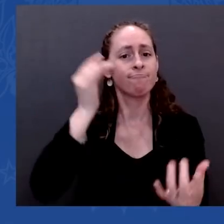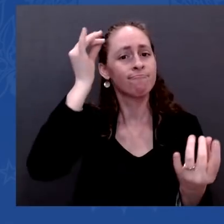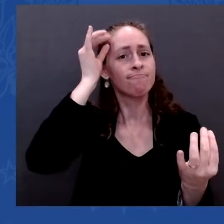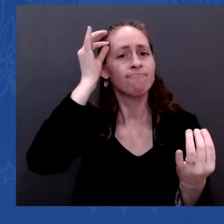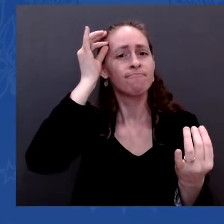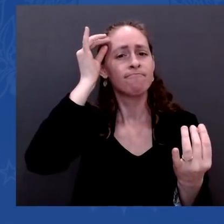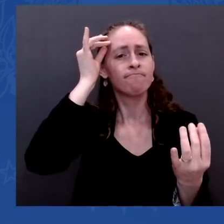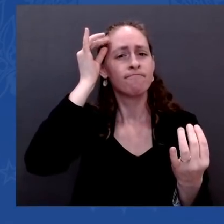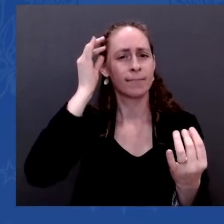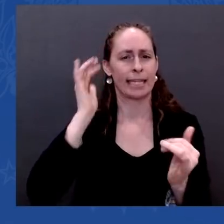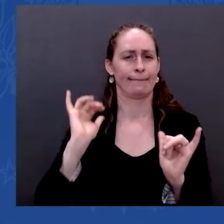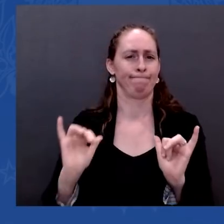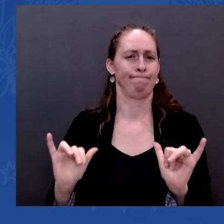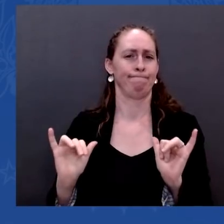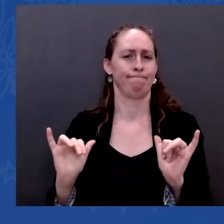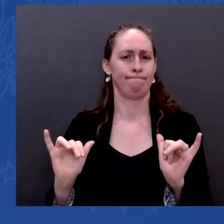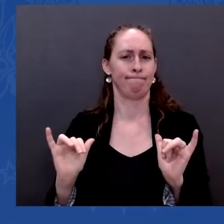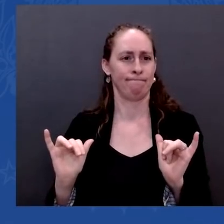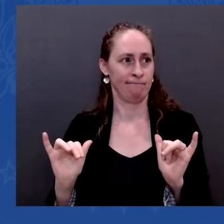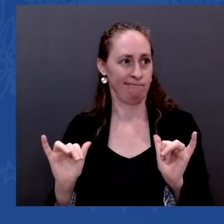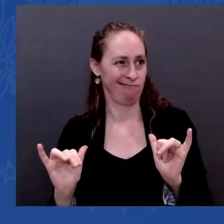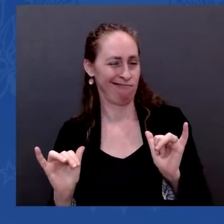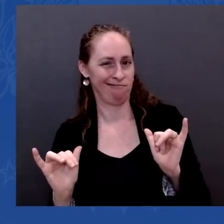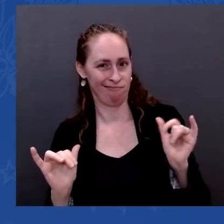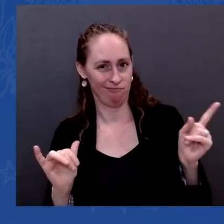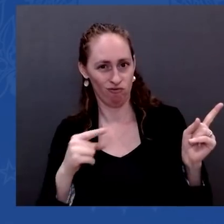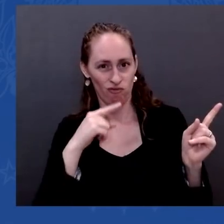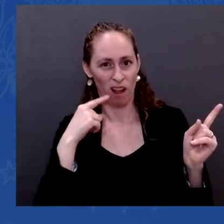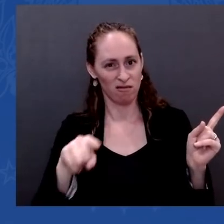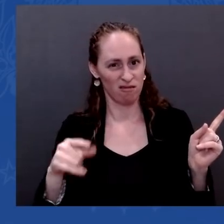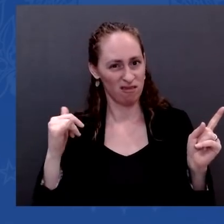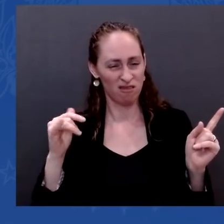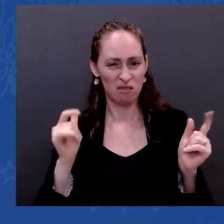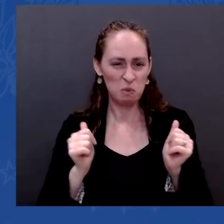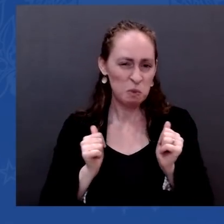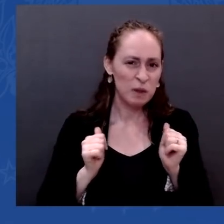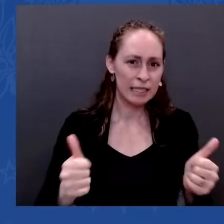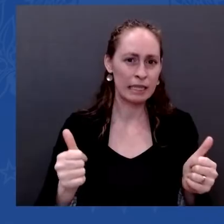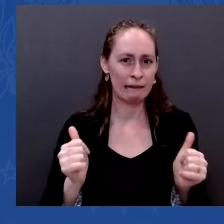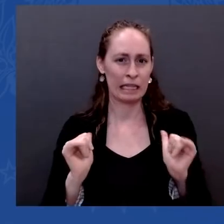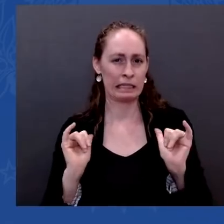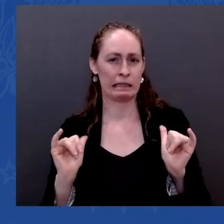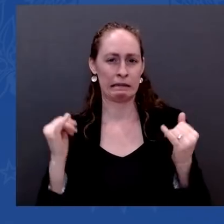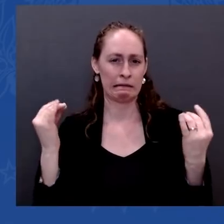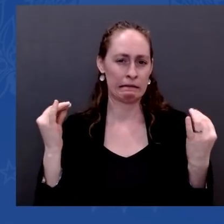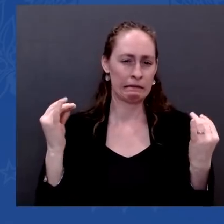Over the last few days and weeks, there has been severe criticism from the U.S. media